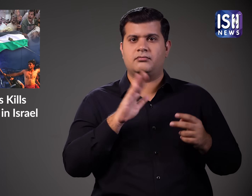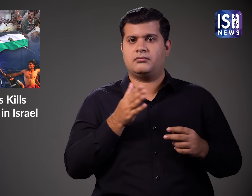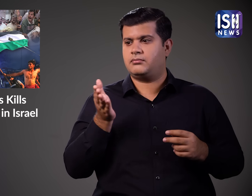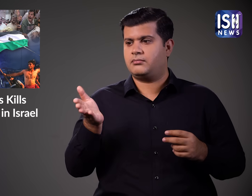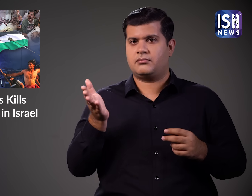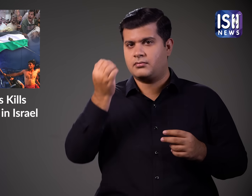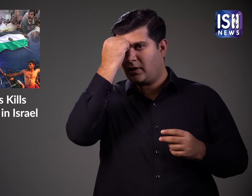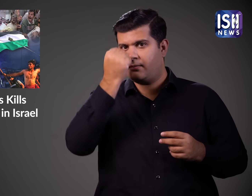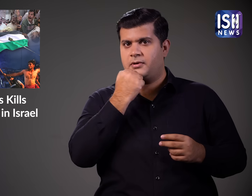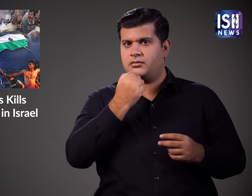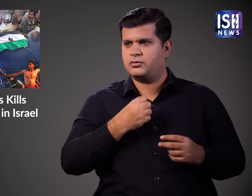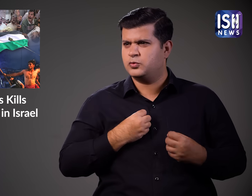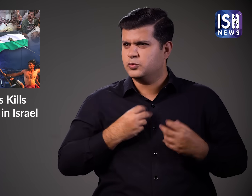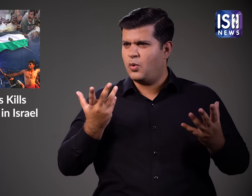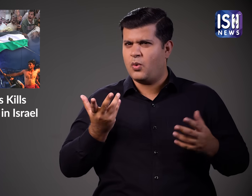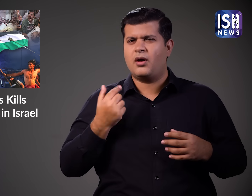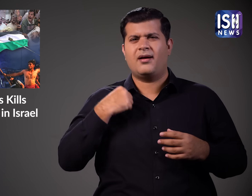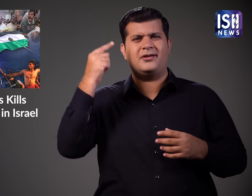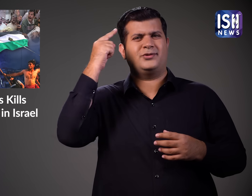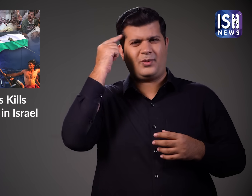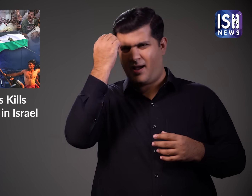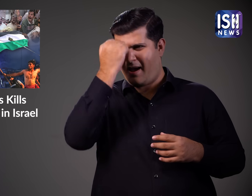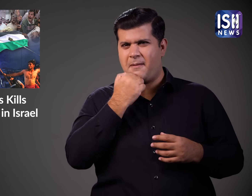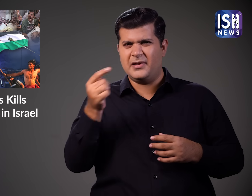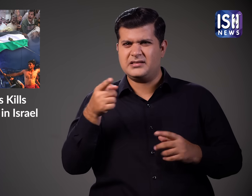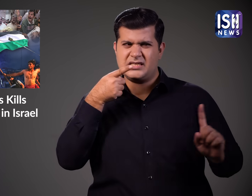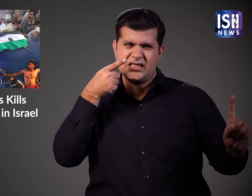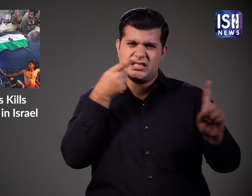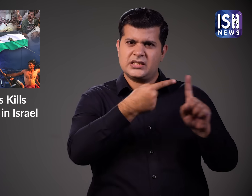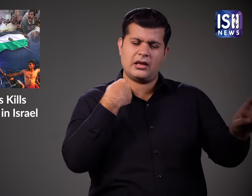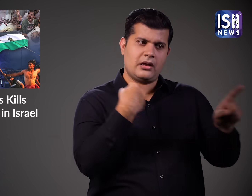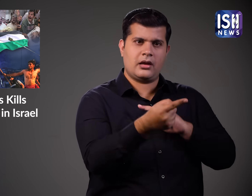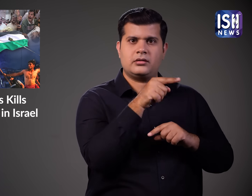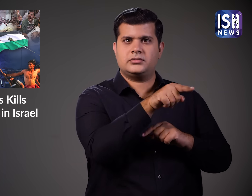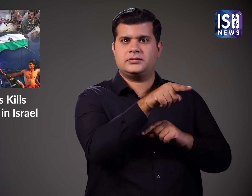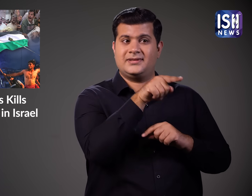All this due to Hamas' attack. Everyone thought Hamas was targeting the Israelis.